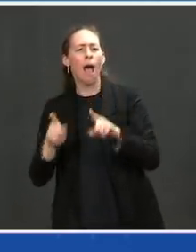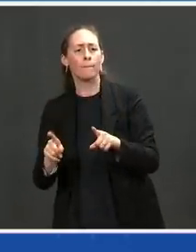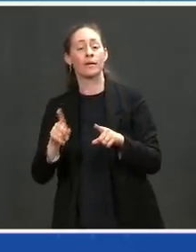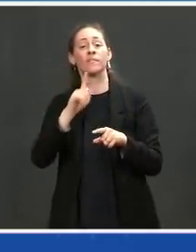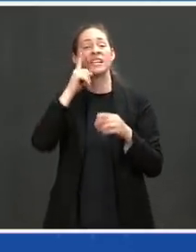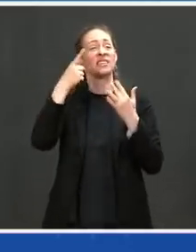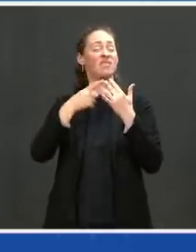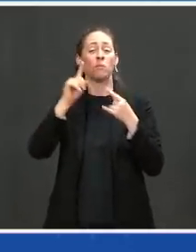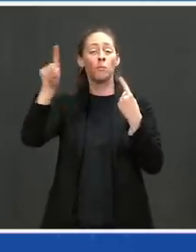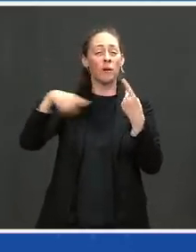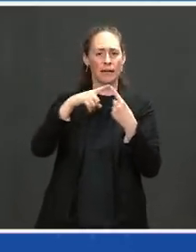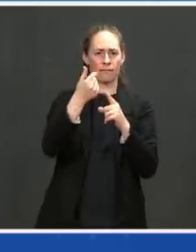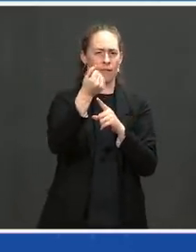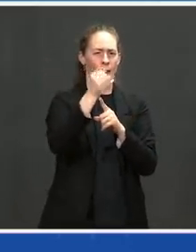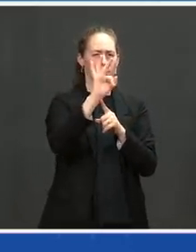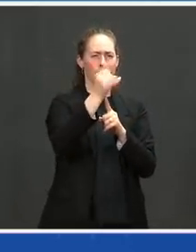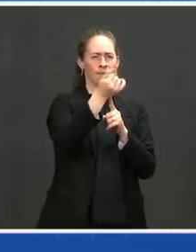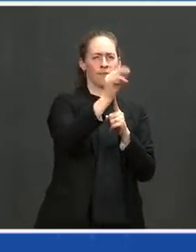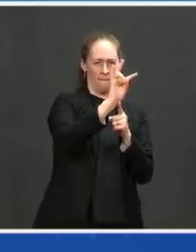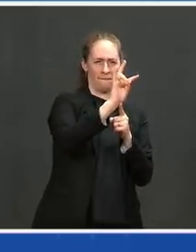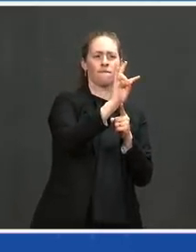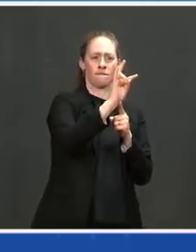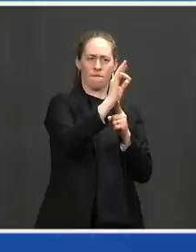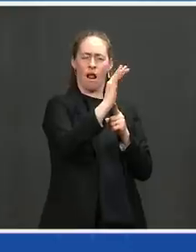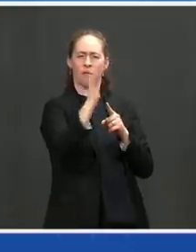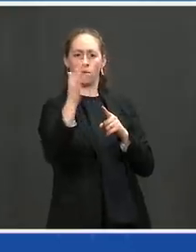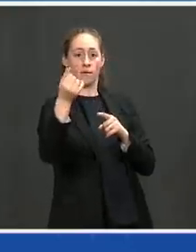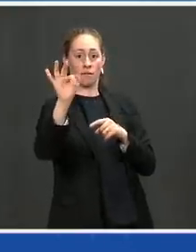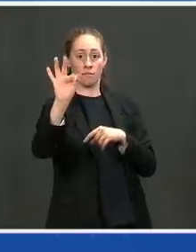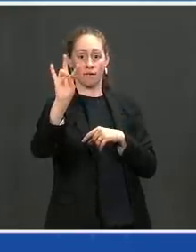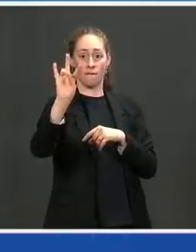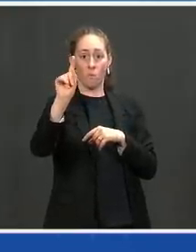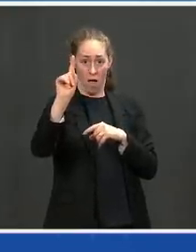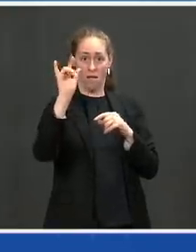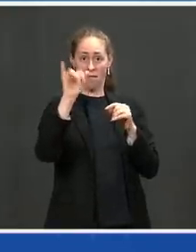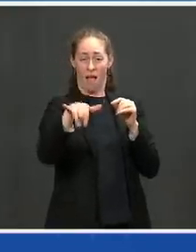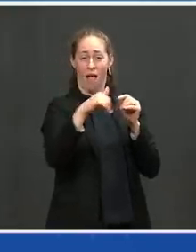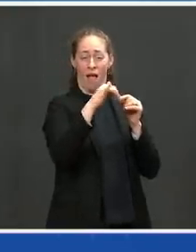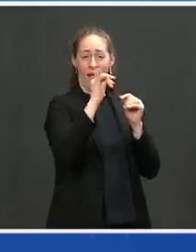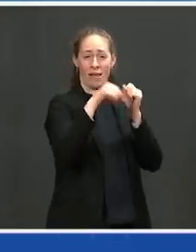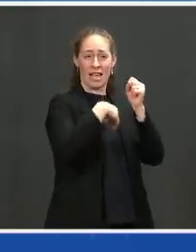the filibuster existed -- there was a total of 58 motions